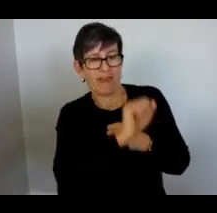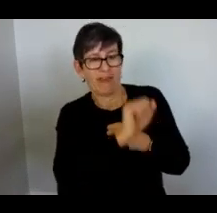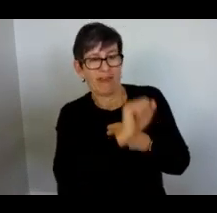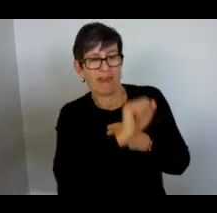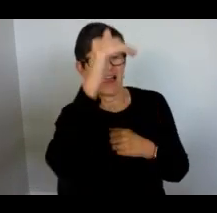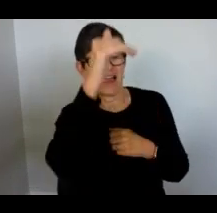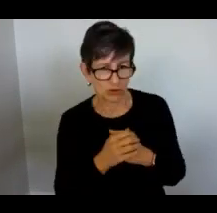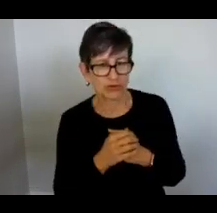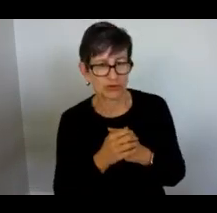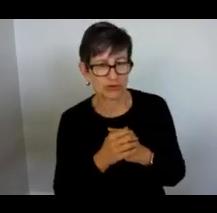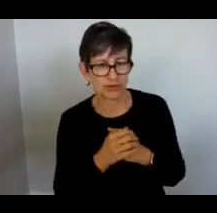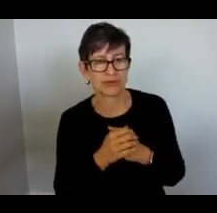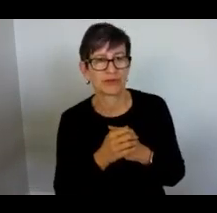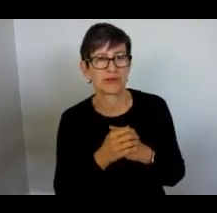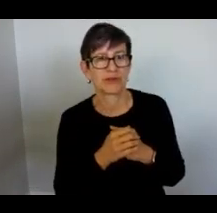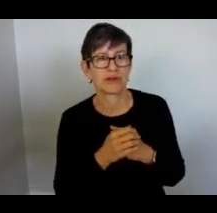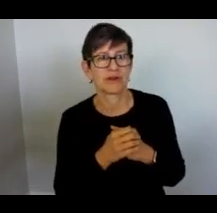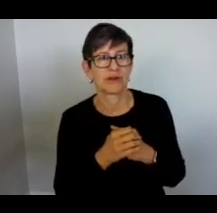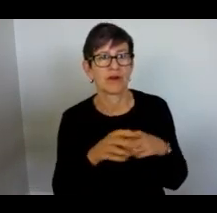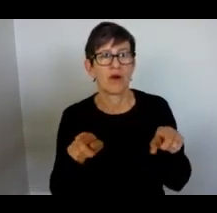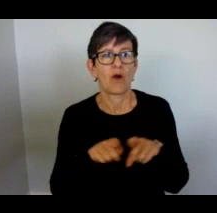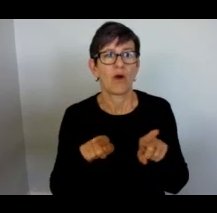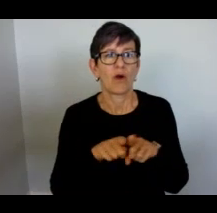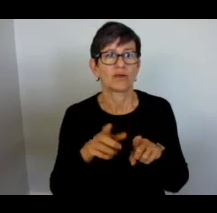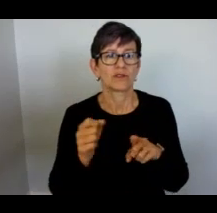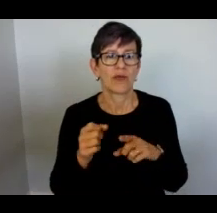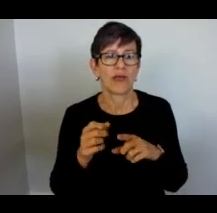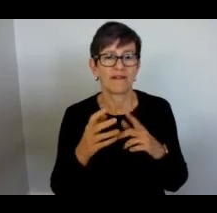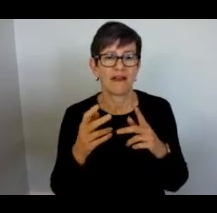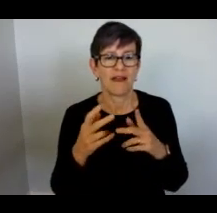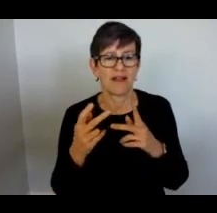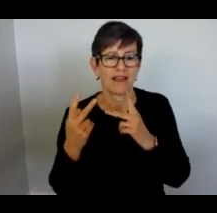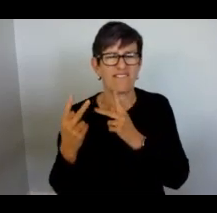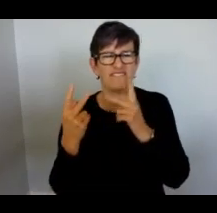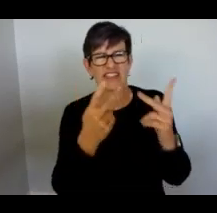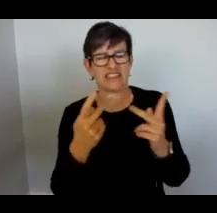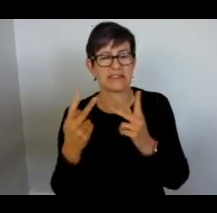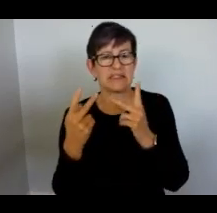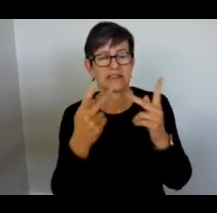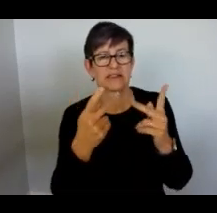in care. We also have a visiting function. The Community Visiting Advocacy Team do have